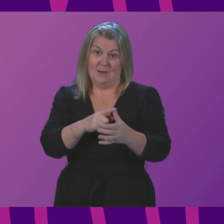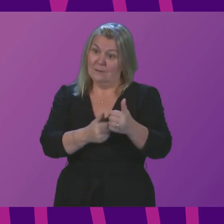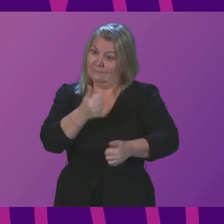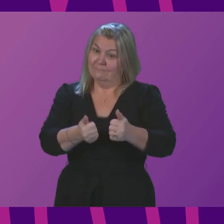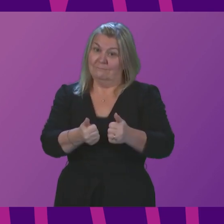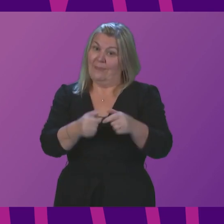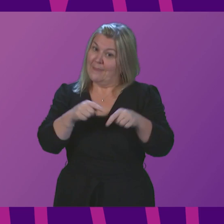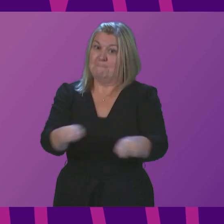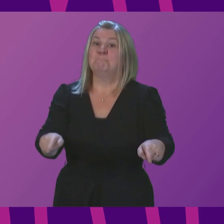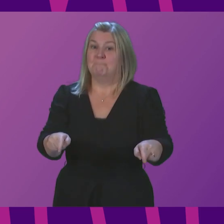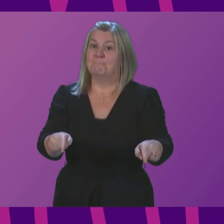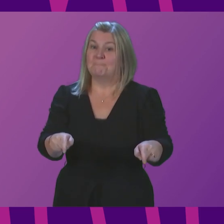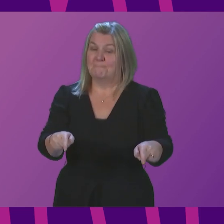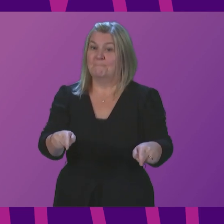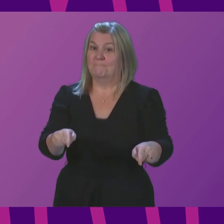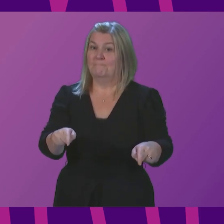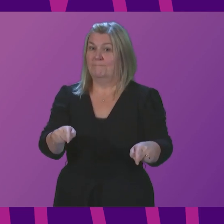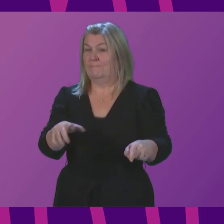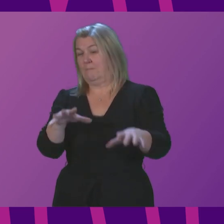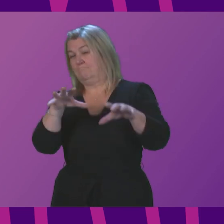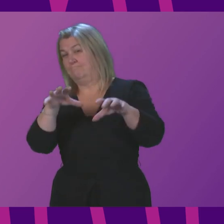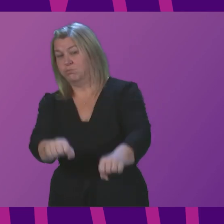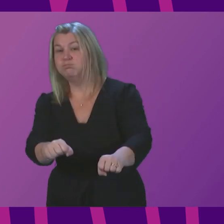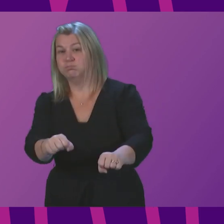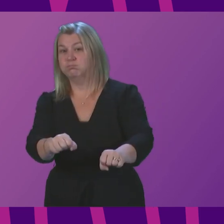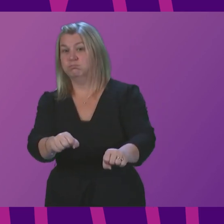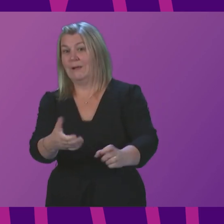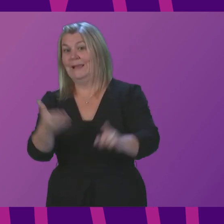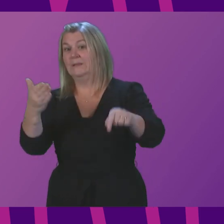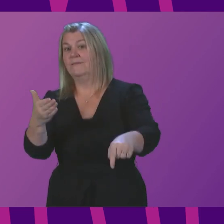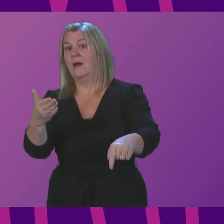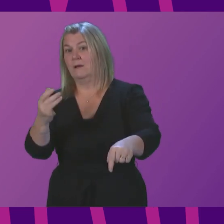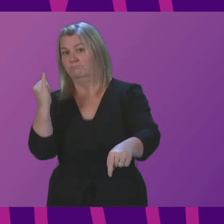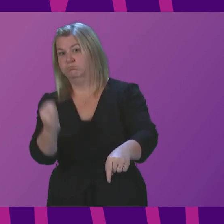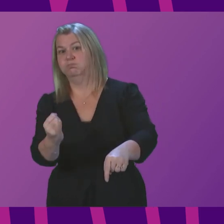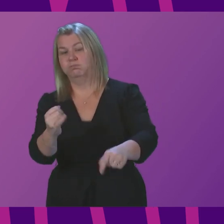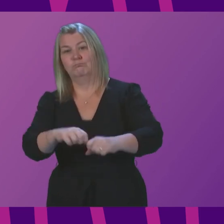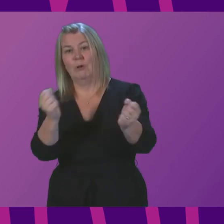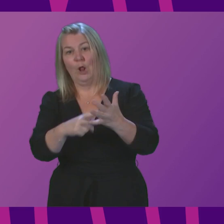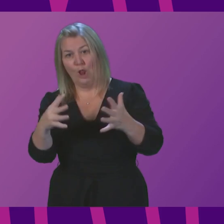of waste was intercepted and identified and that there was a prosecution and a punishment fine.